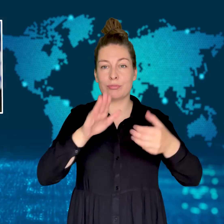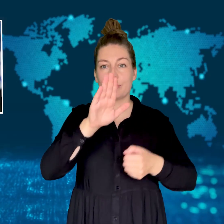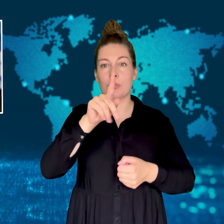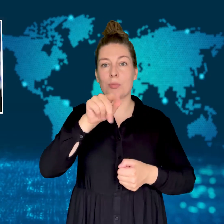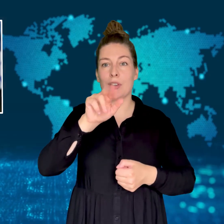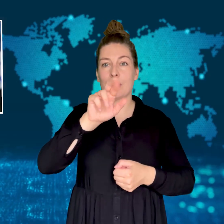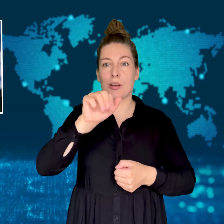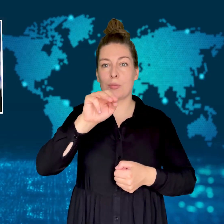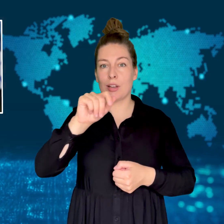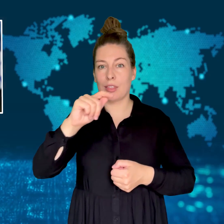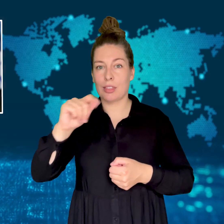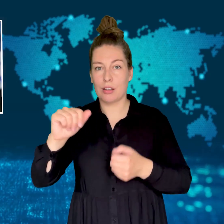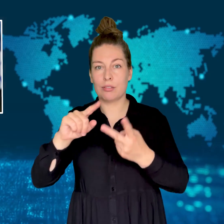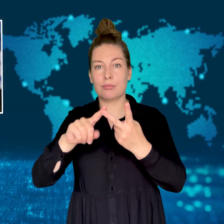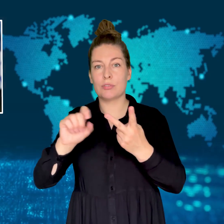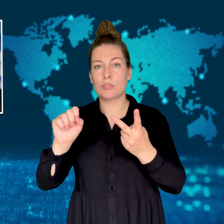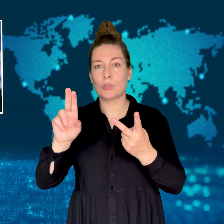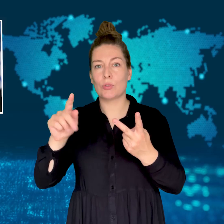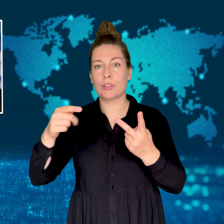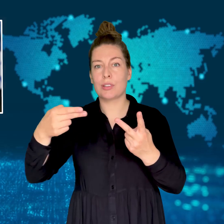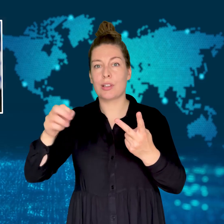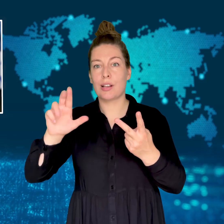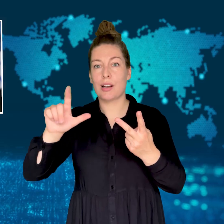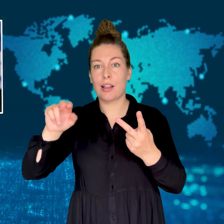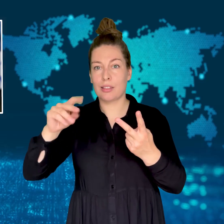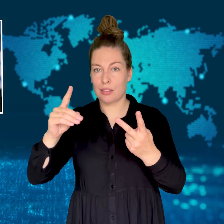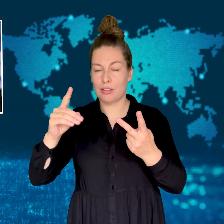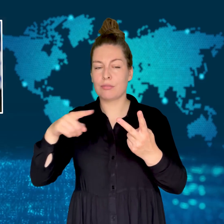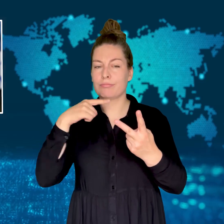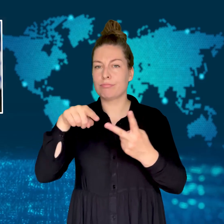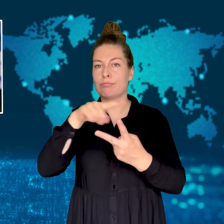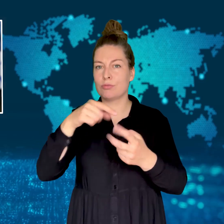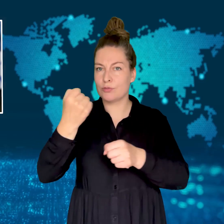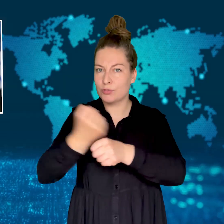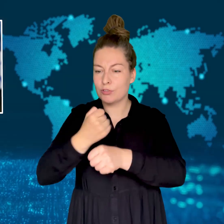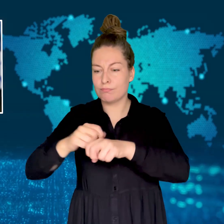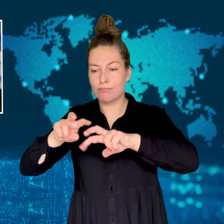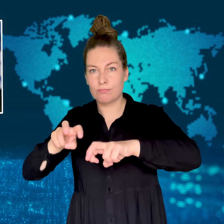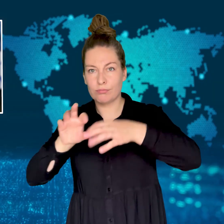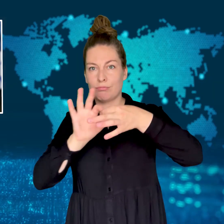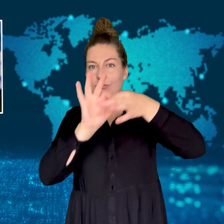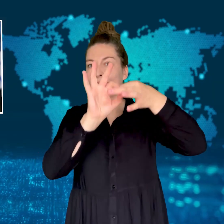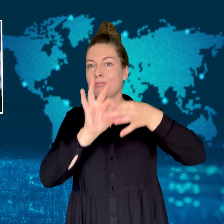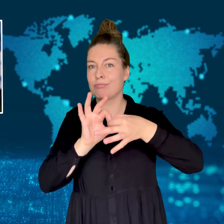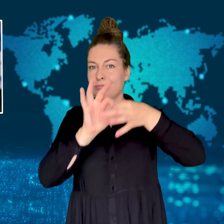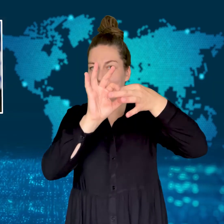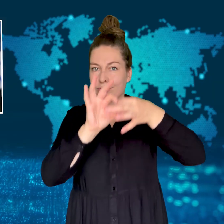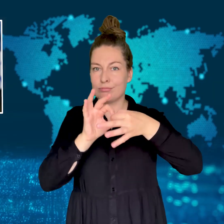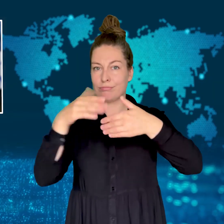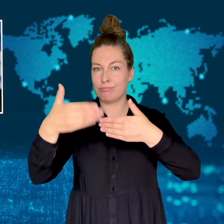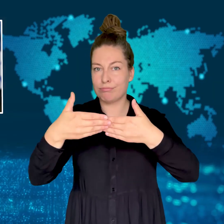will continue to be in communication.